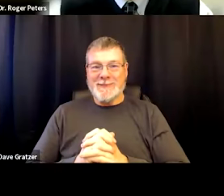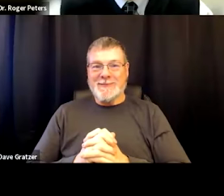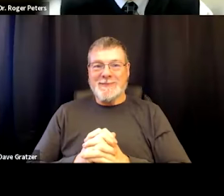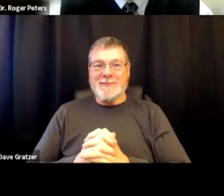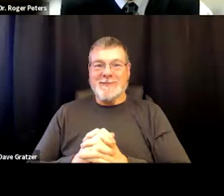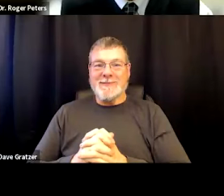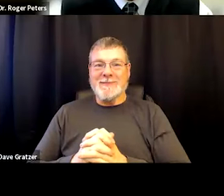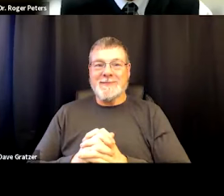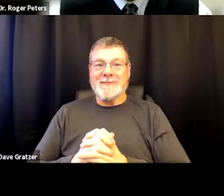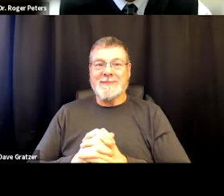Thank you.